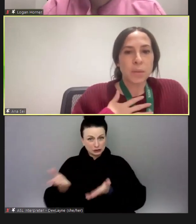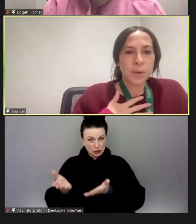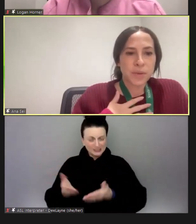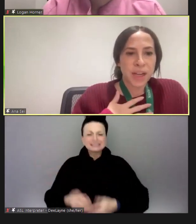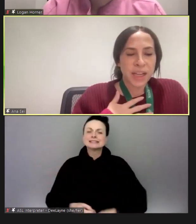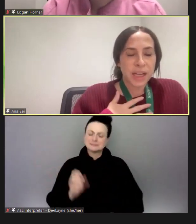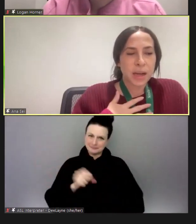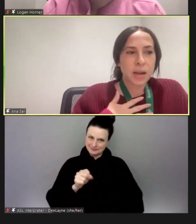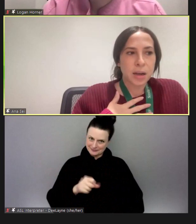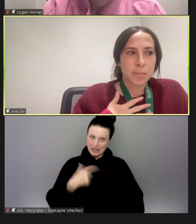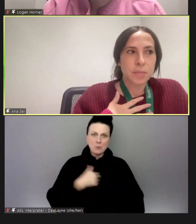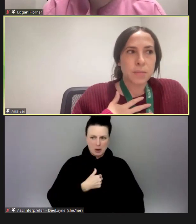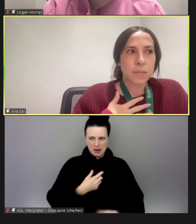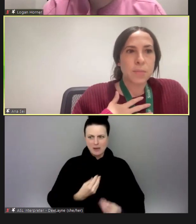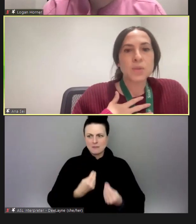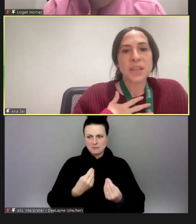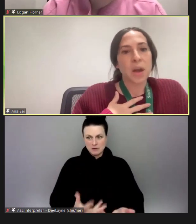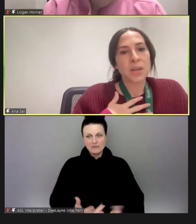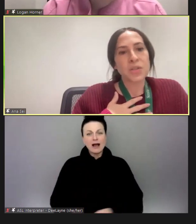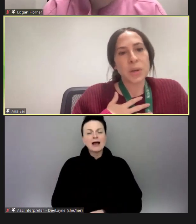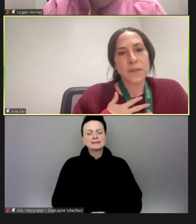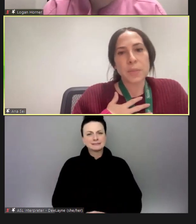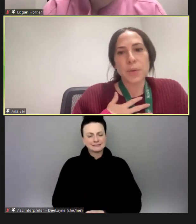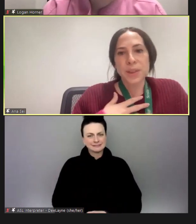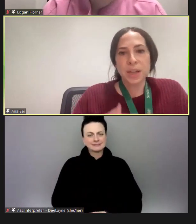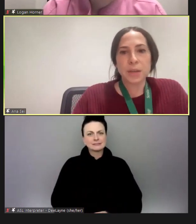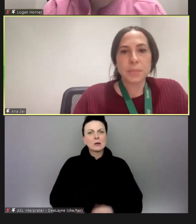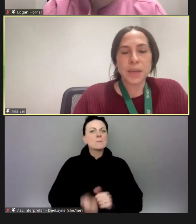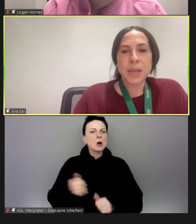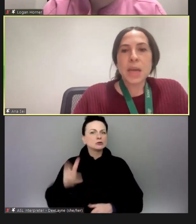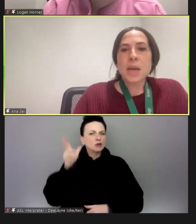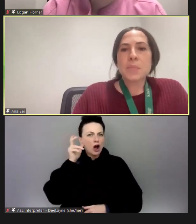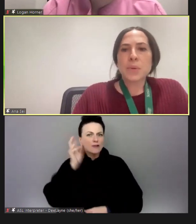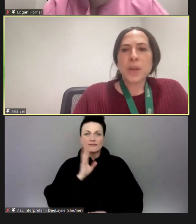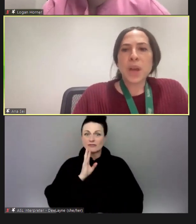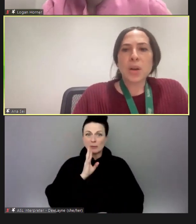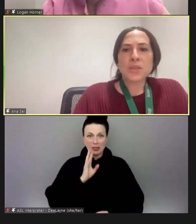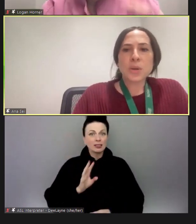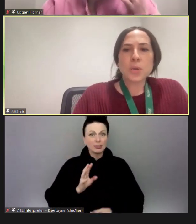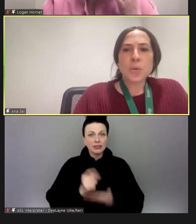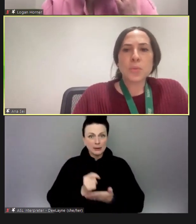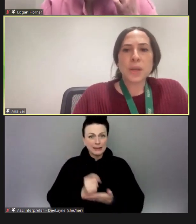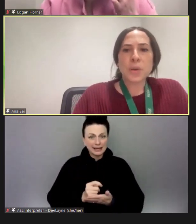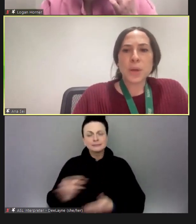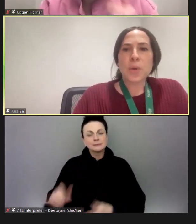providing um mostly auditory verbal